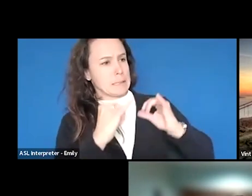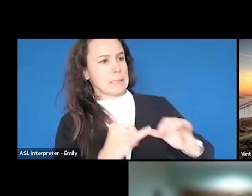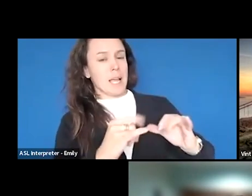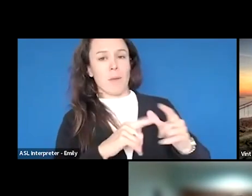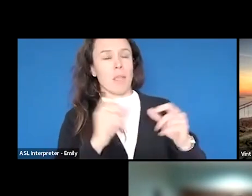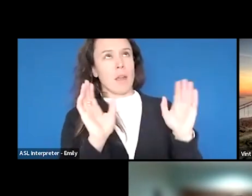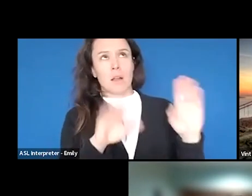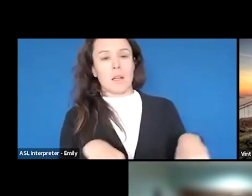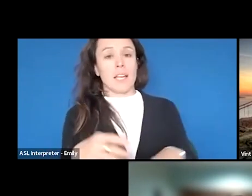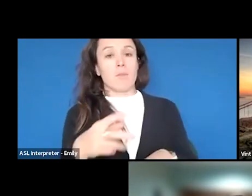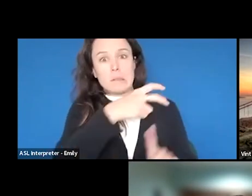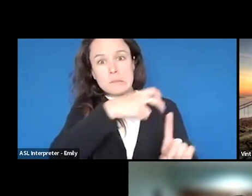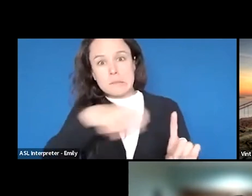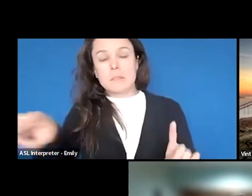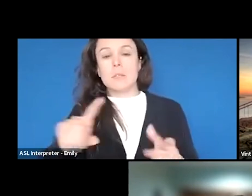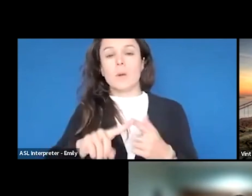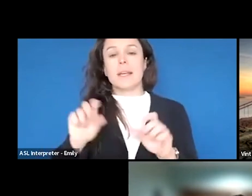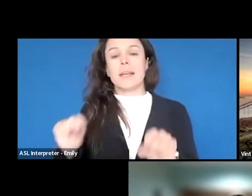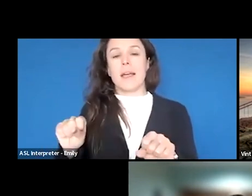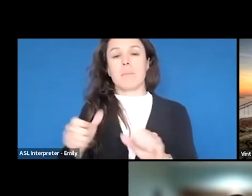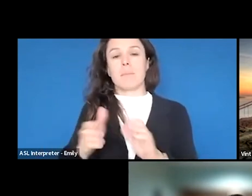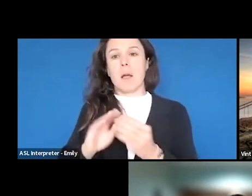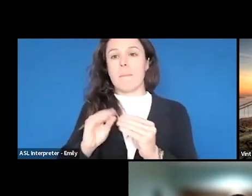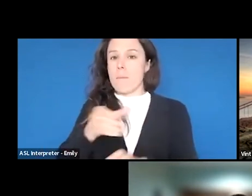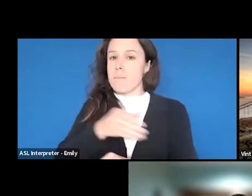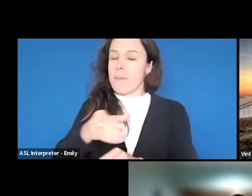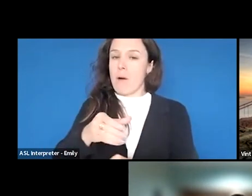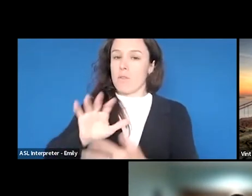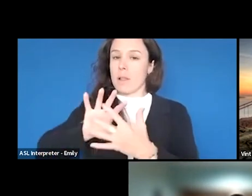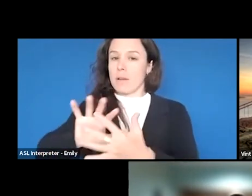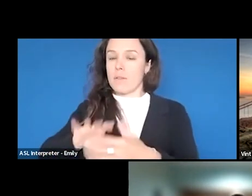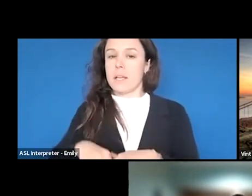then we will get on to the very powerful interfaces that will provide the rapid